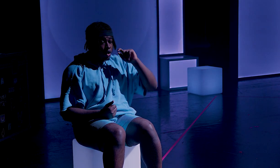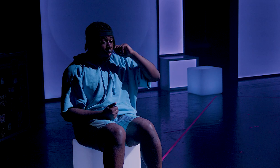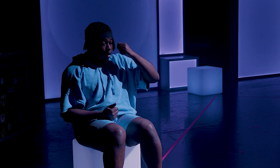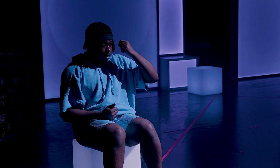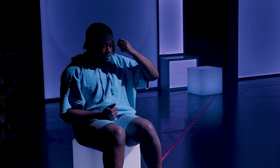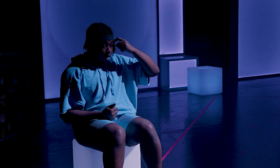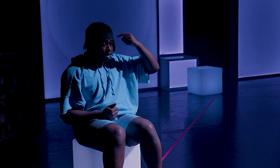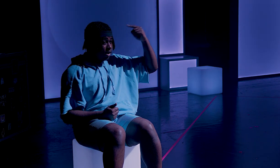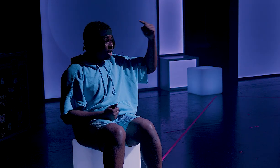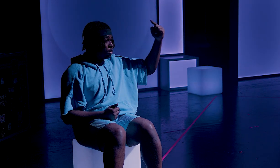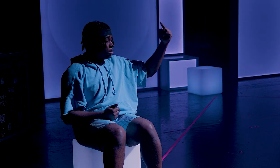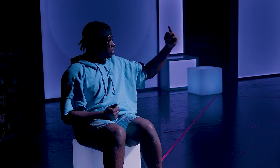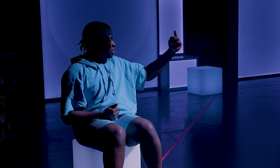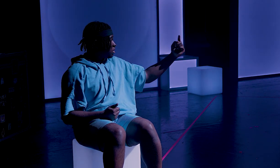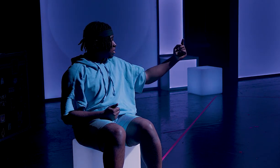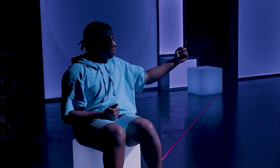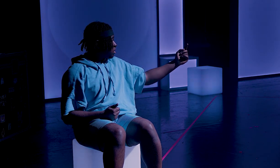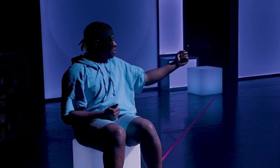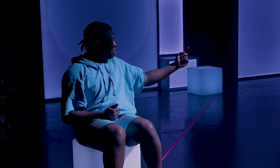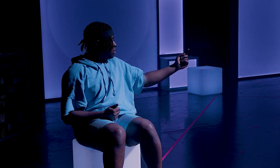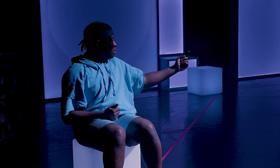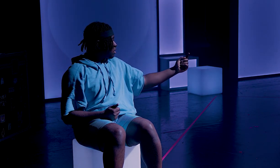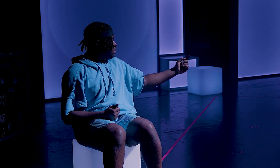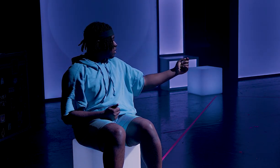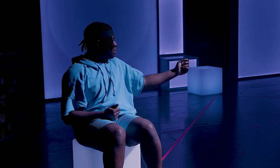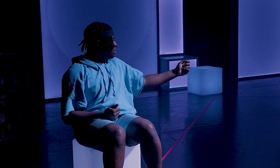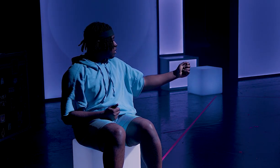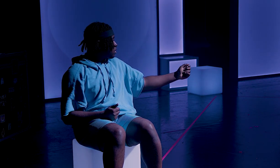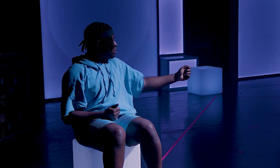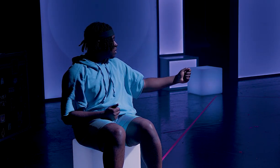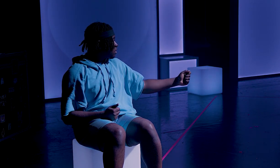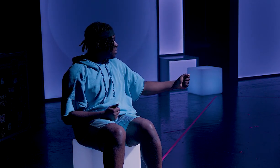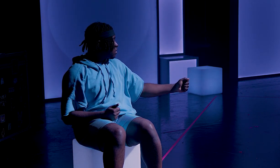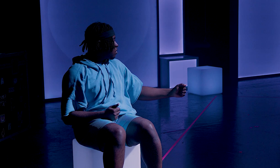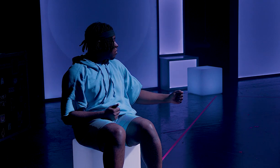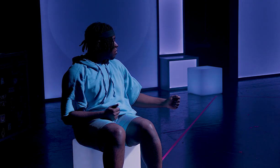Someone who will understand.